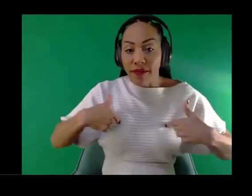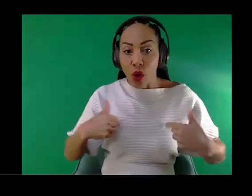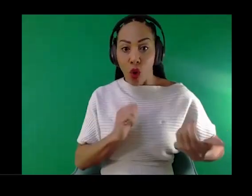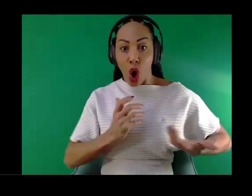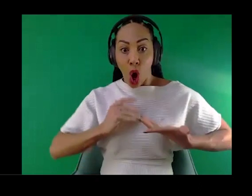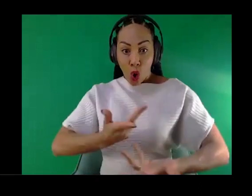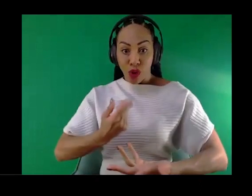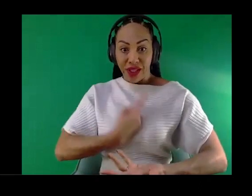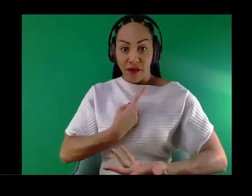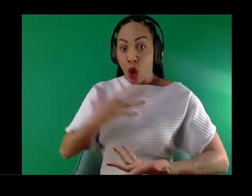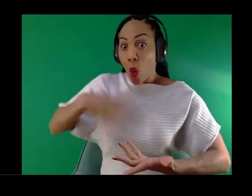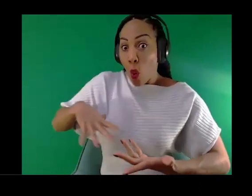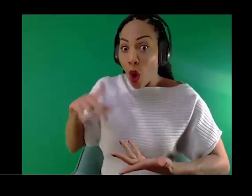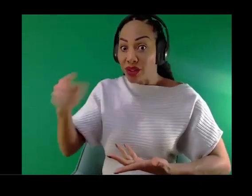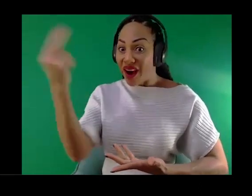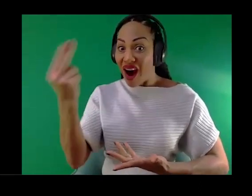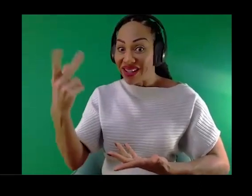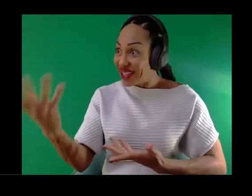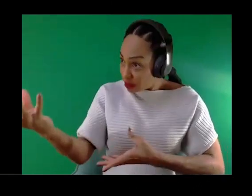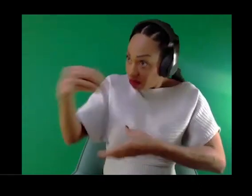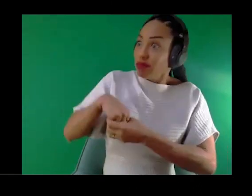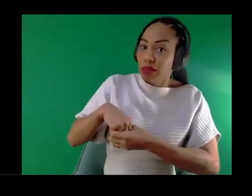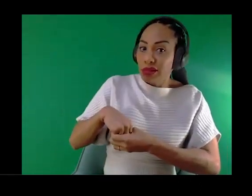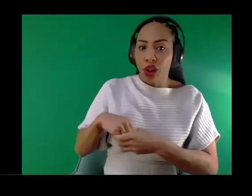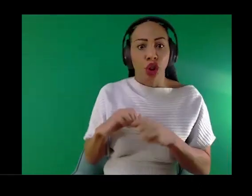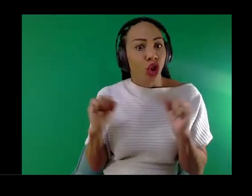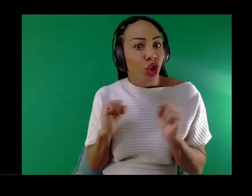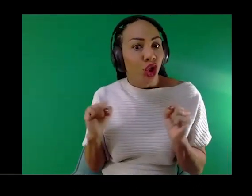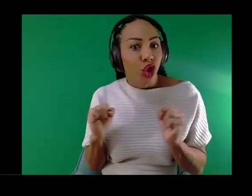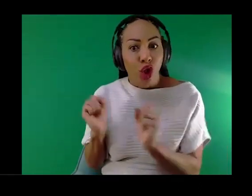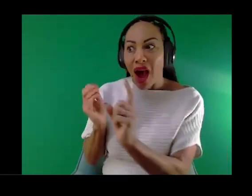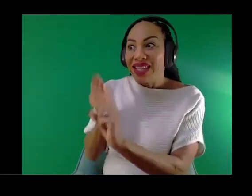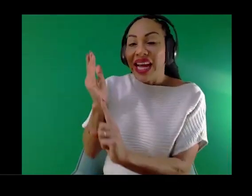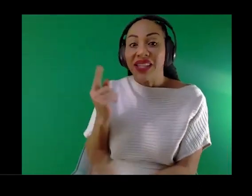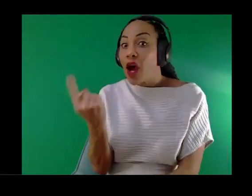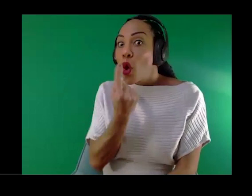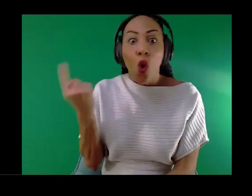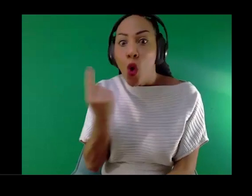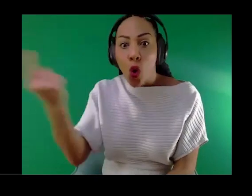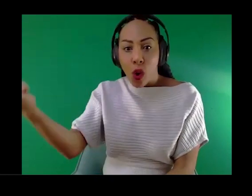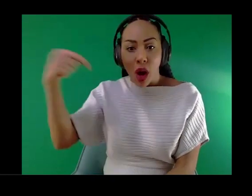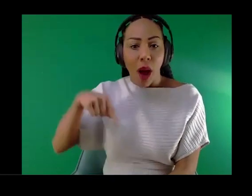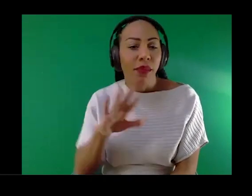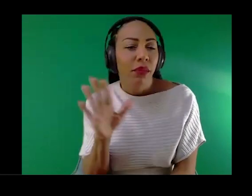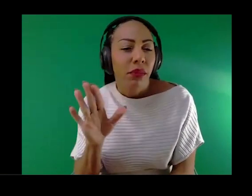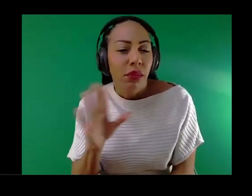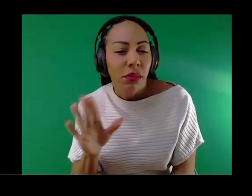to work with you you don't need to have identified that artist prior to uh submitting your stage one